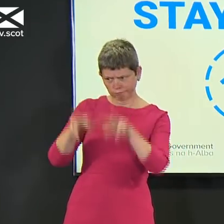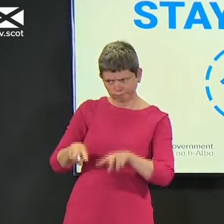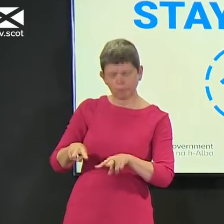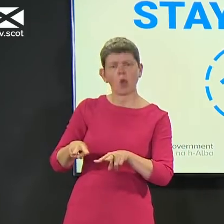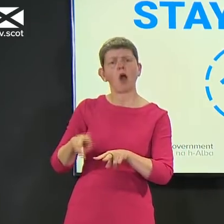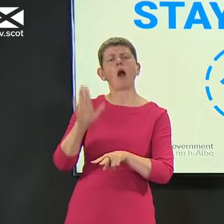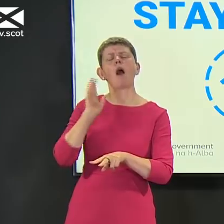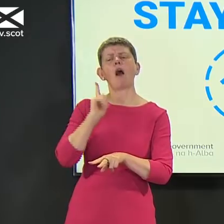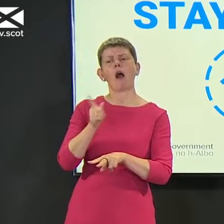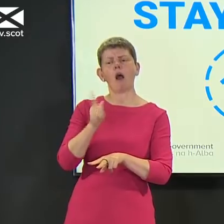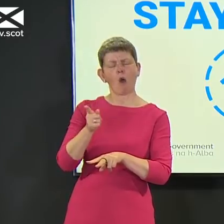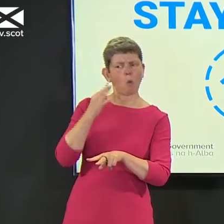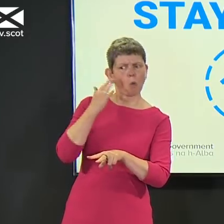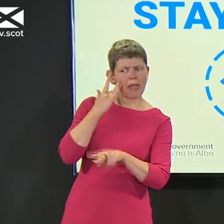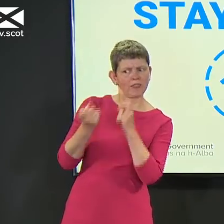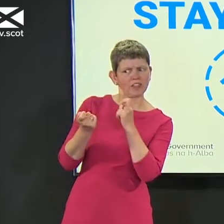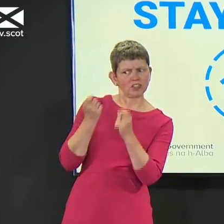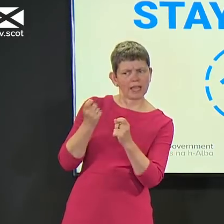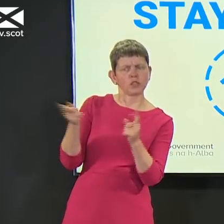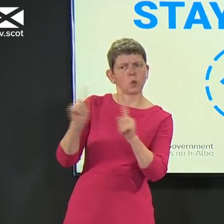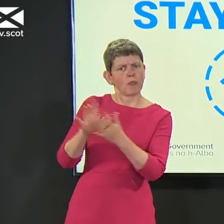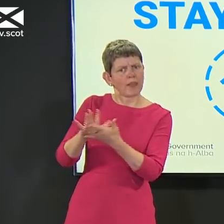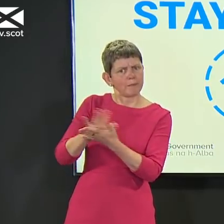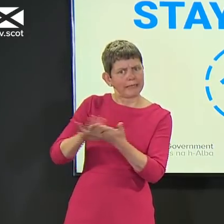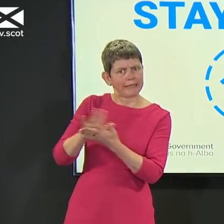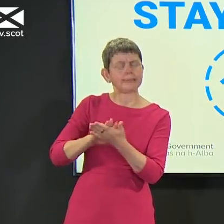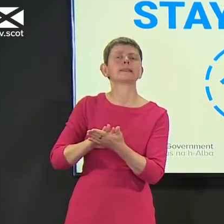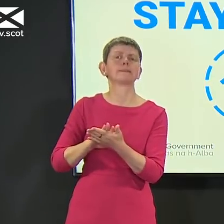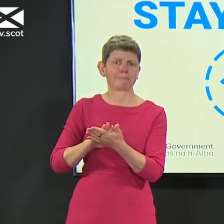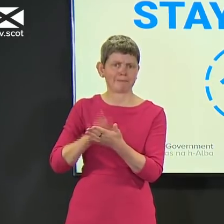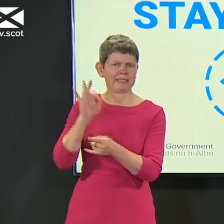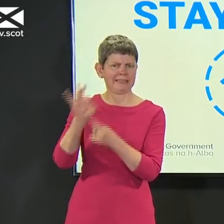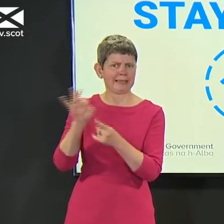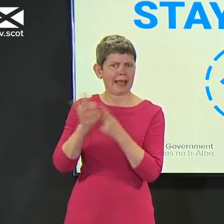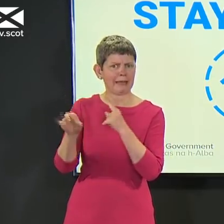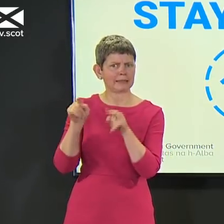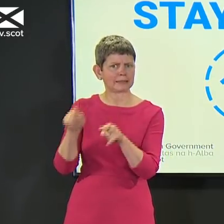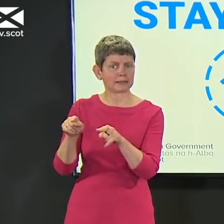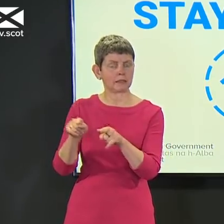will mean in practice but amongst other things amongst many other things it means that we should